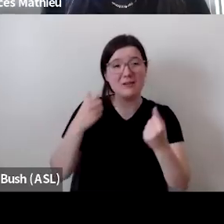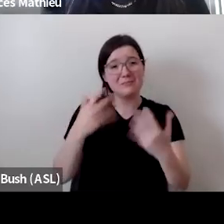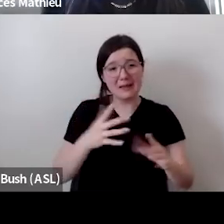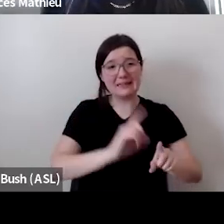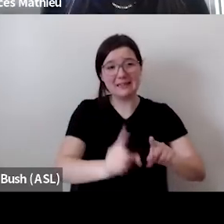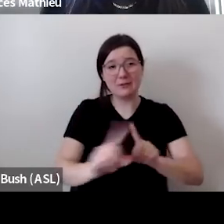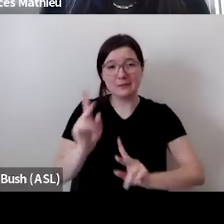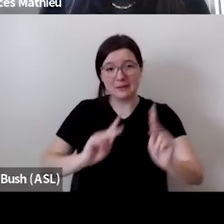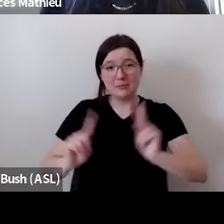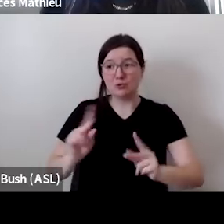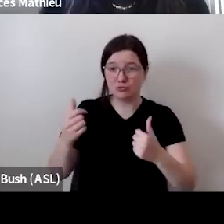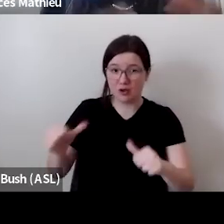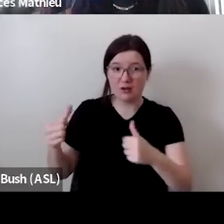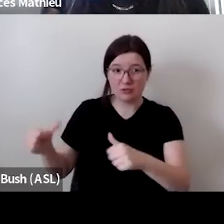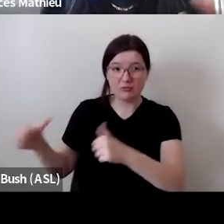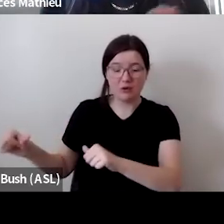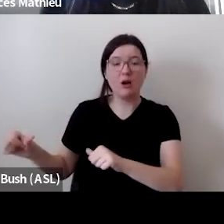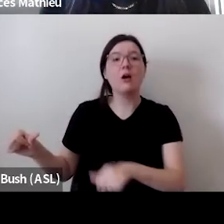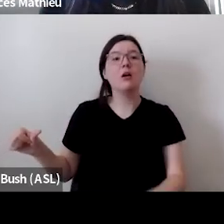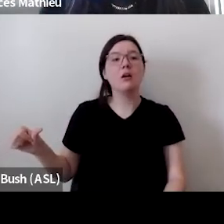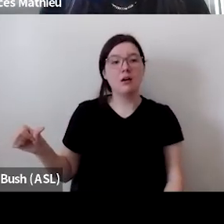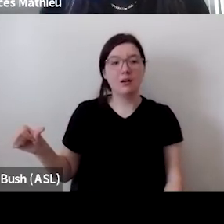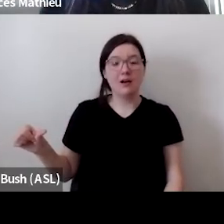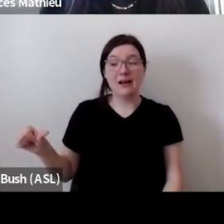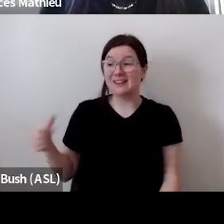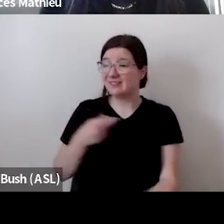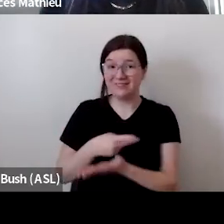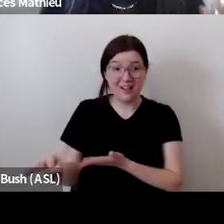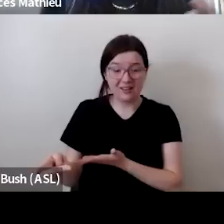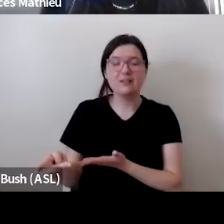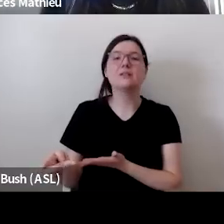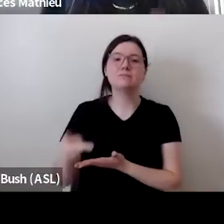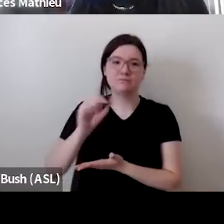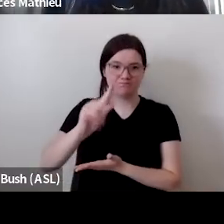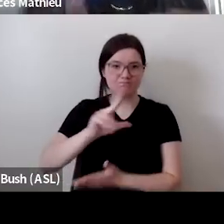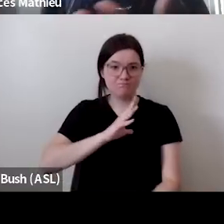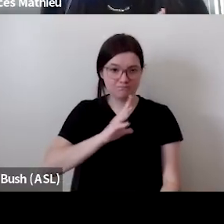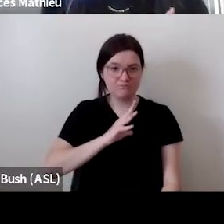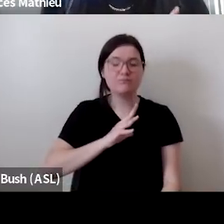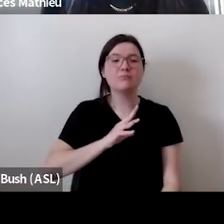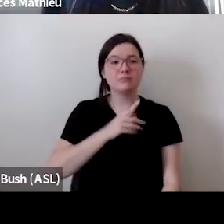to remove the person's belonging. And we already know housing is difficult in general, so where would we even put that person